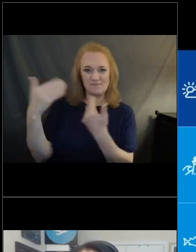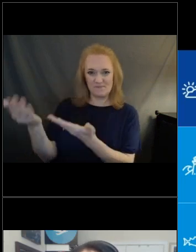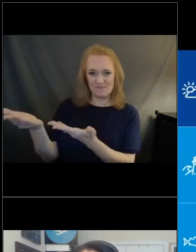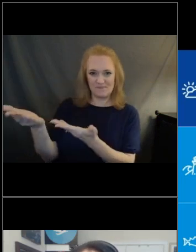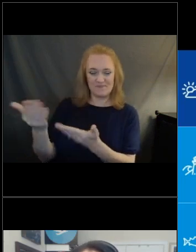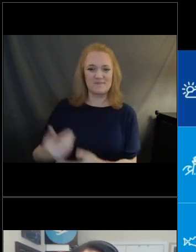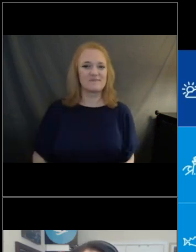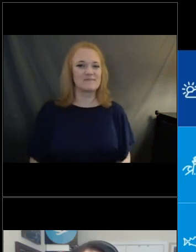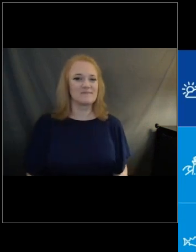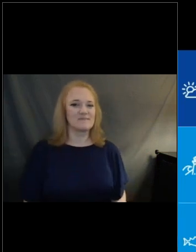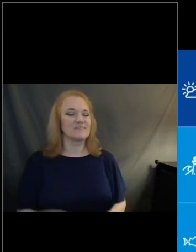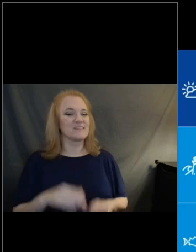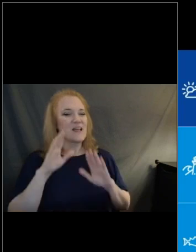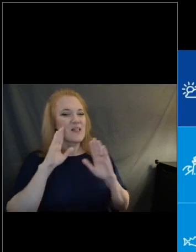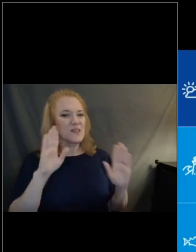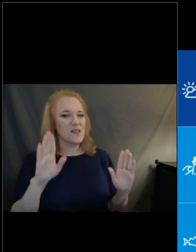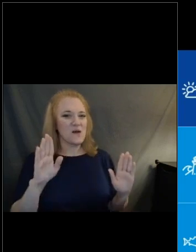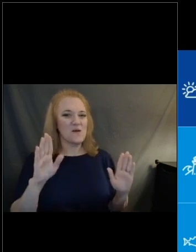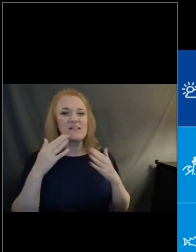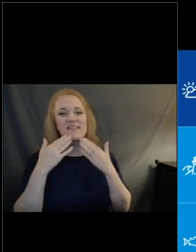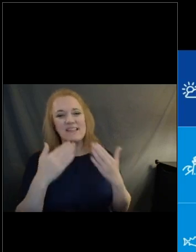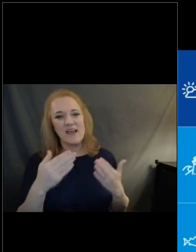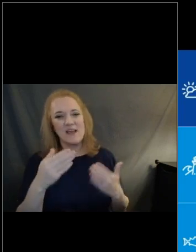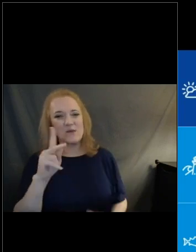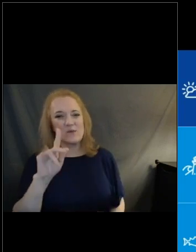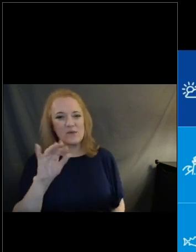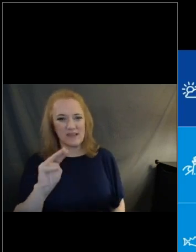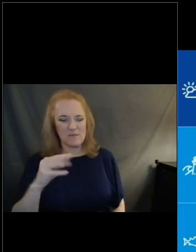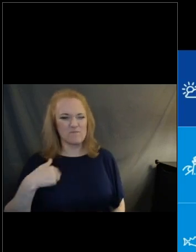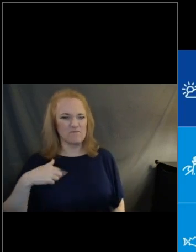This is perfect, thank you so much Kim, I appreciate it and just really appreciate the